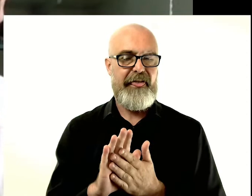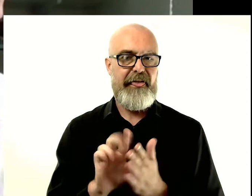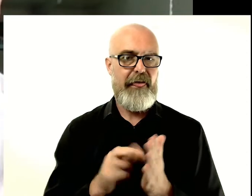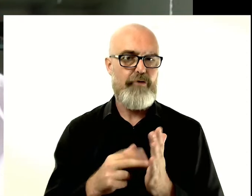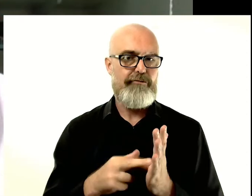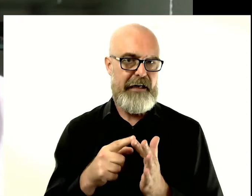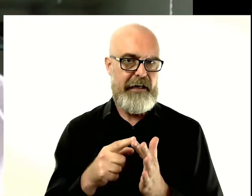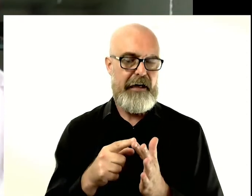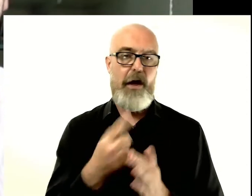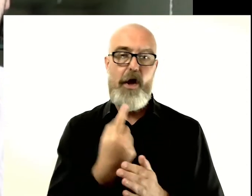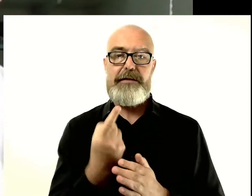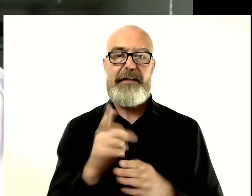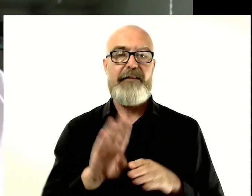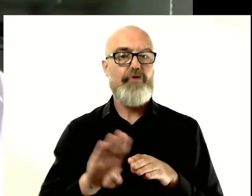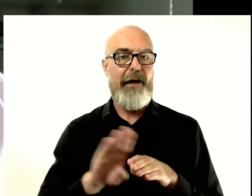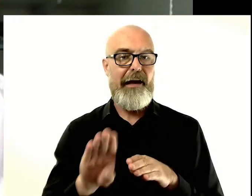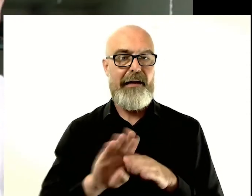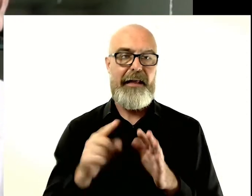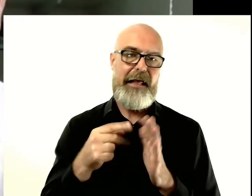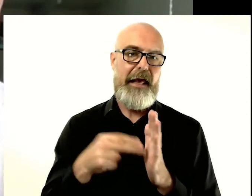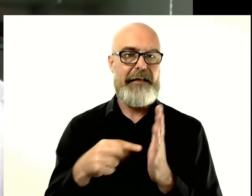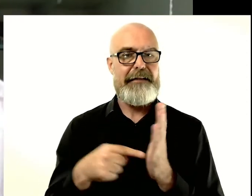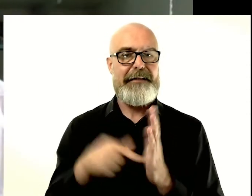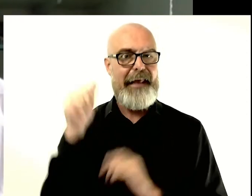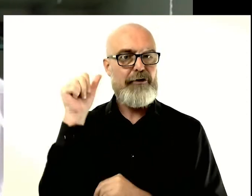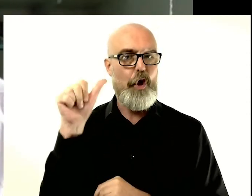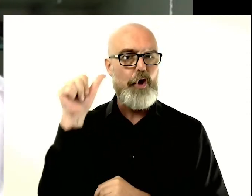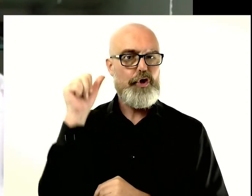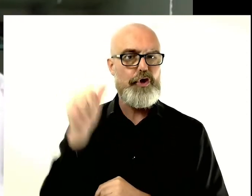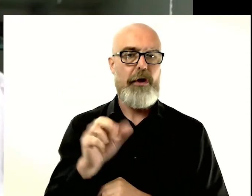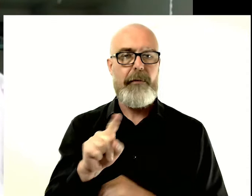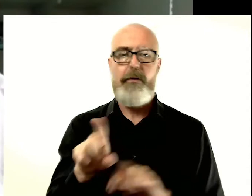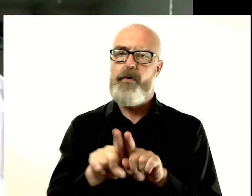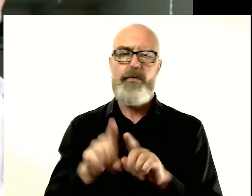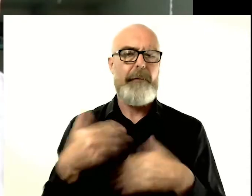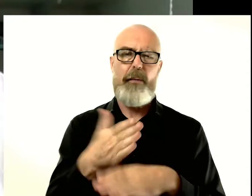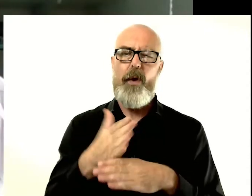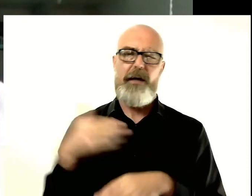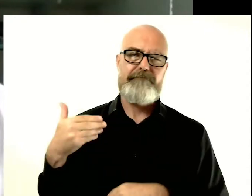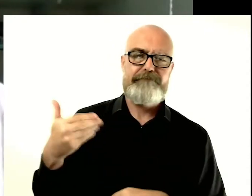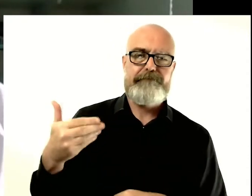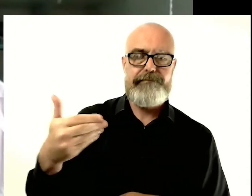and Catherine is training to be an ENT surgeon but she's also been